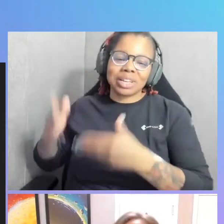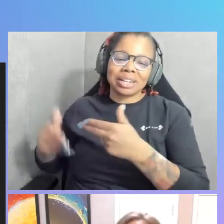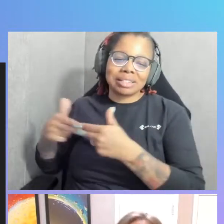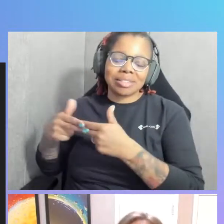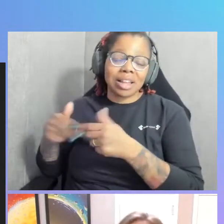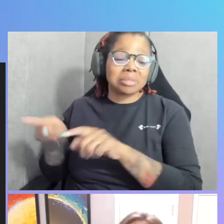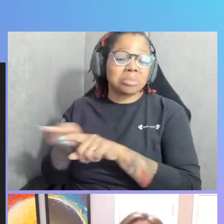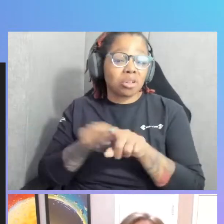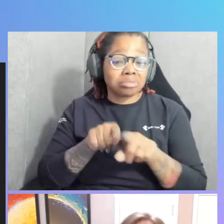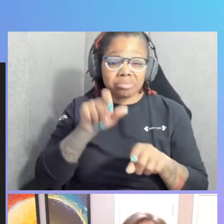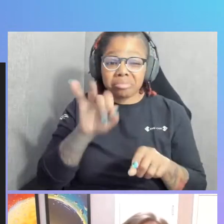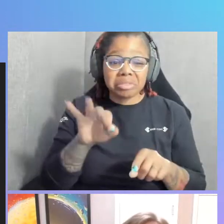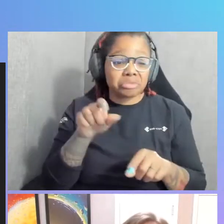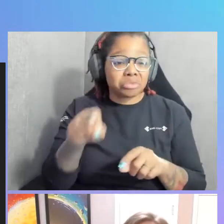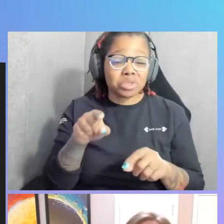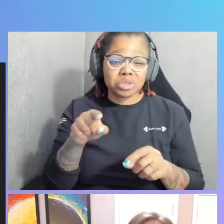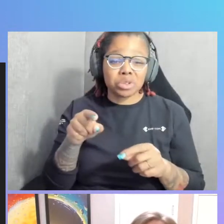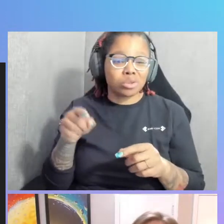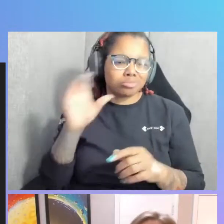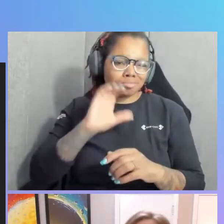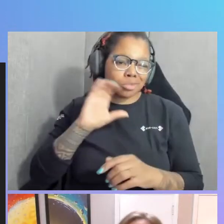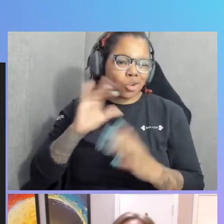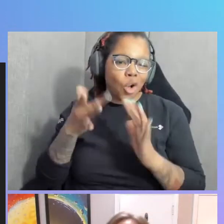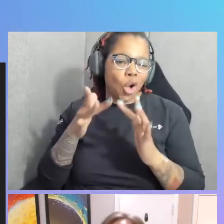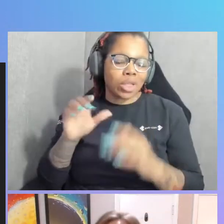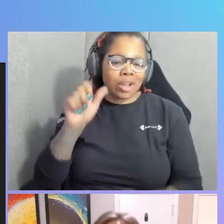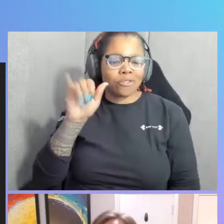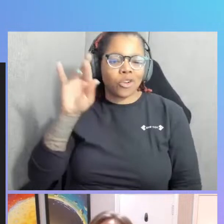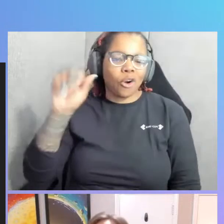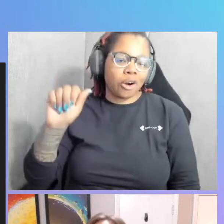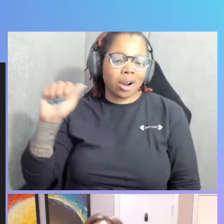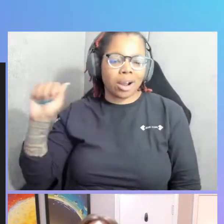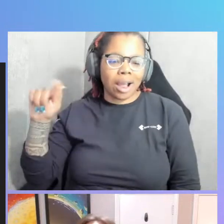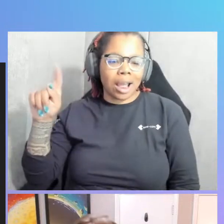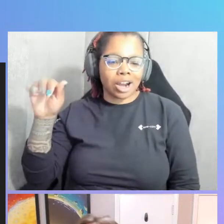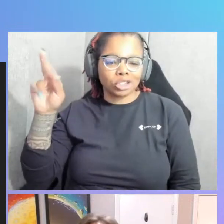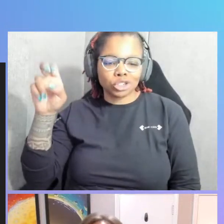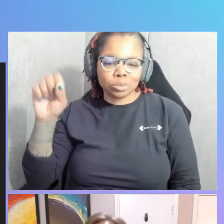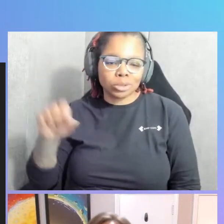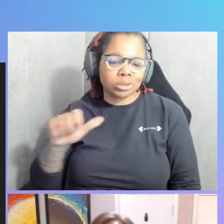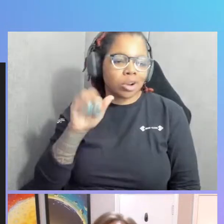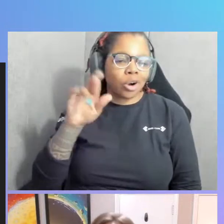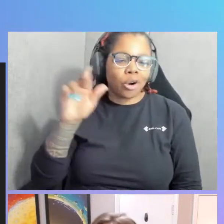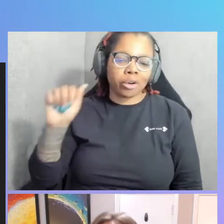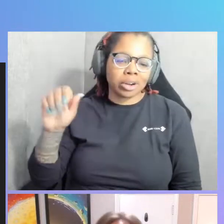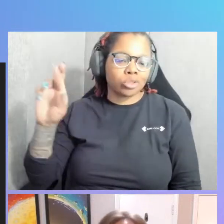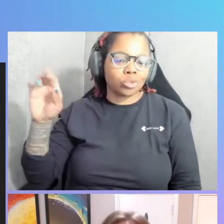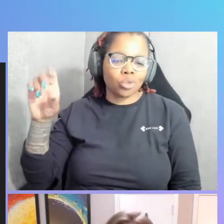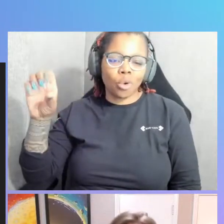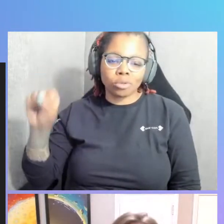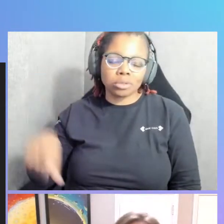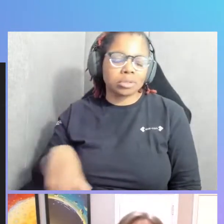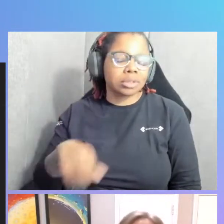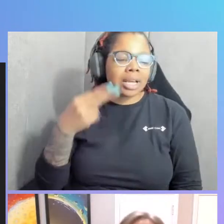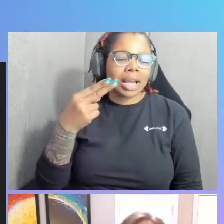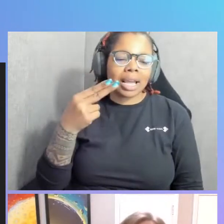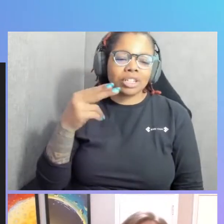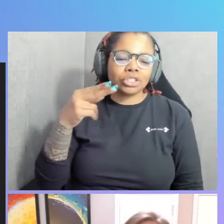the end of these slides, but also, if you just do an online search for Aria attributes. Aria roles and HTML elements, you're